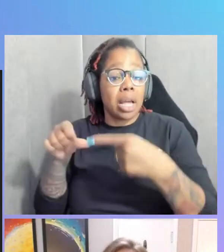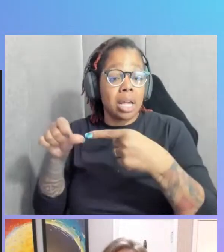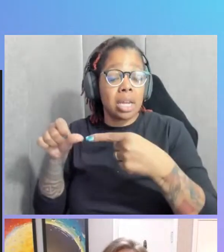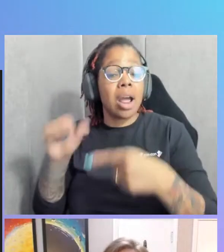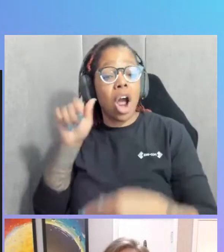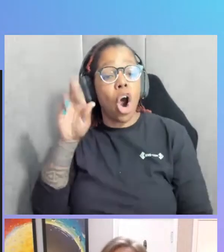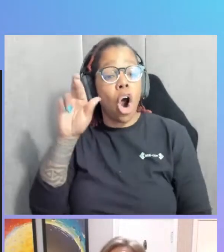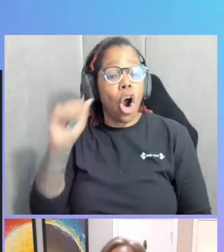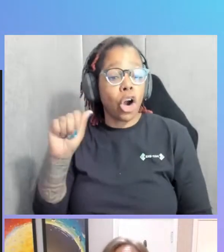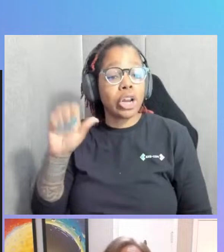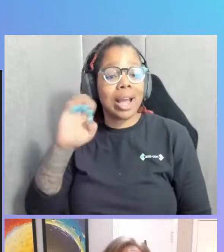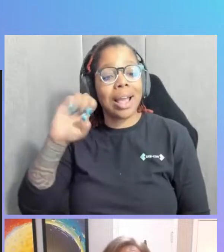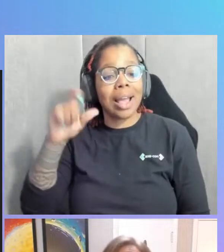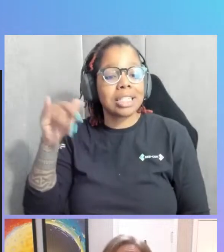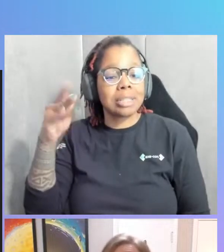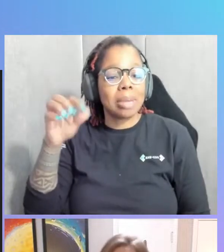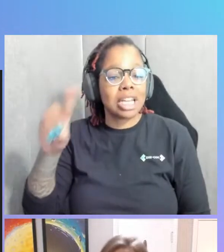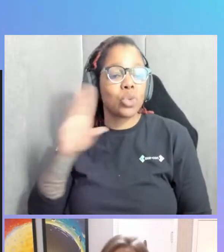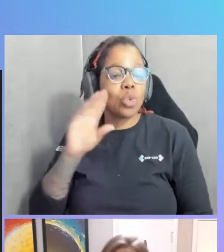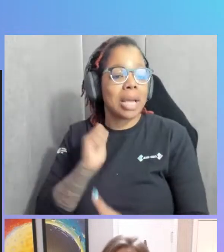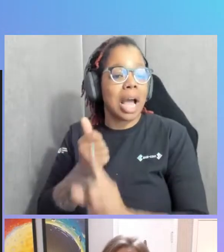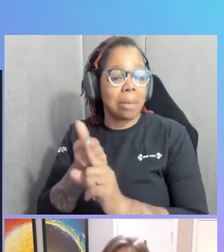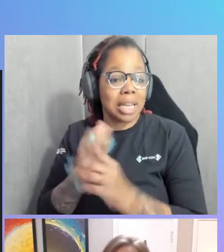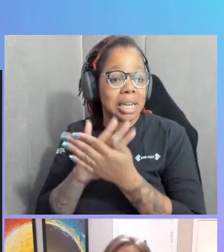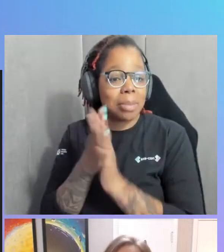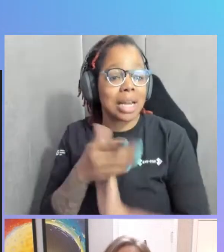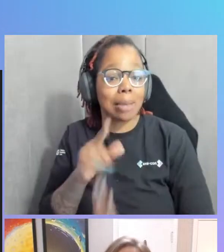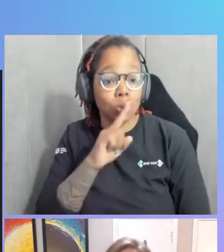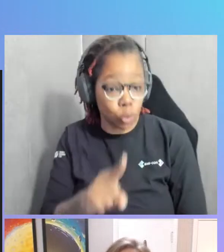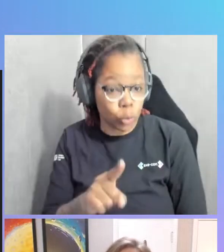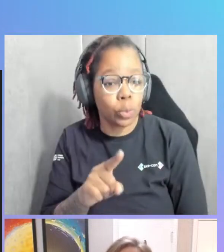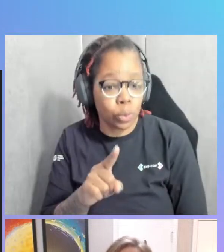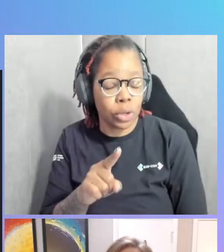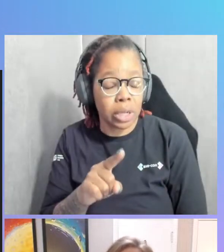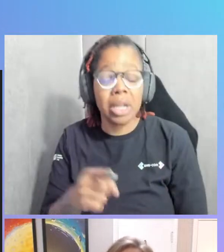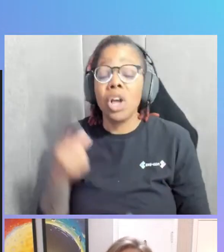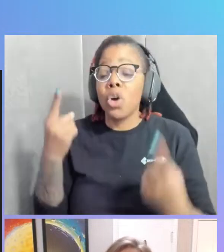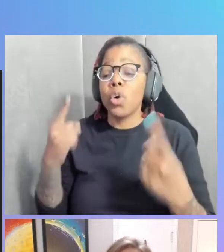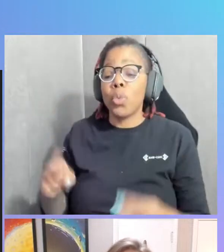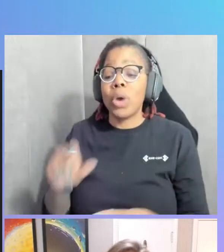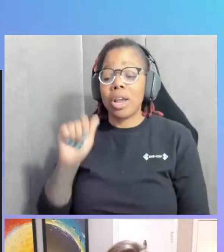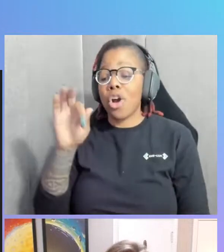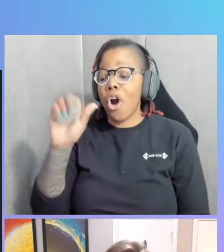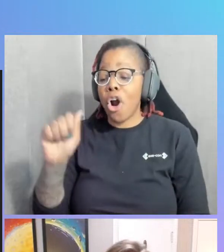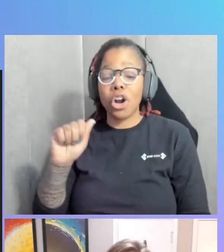expanded attribute should be updated to true. And when Aria